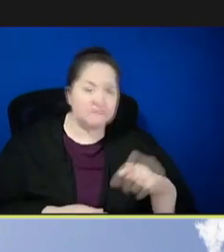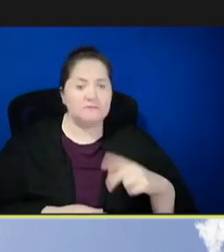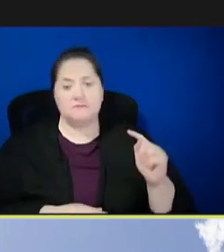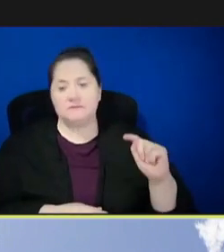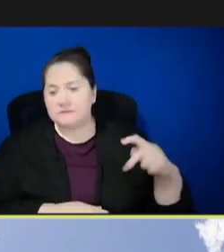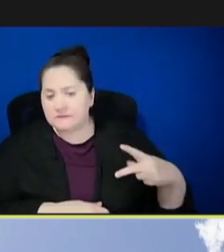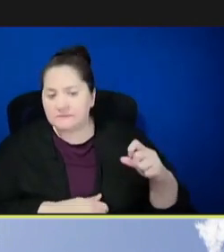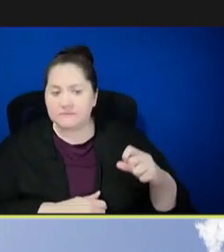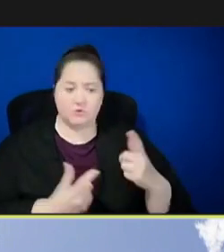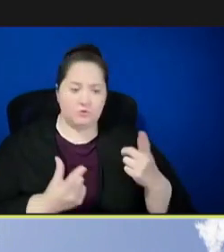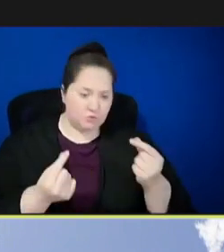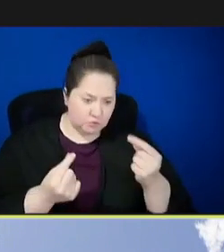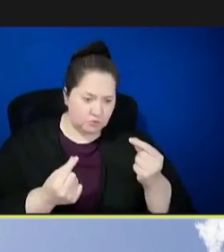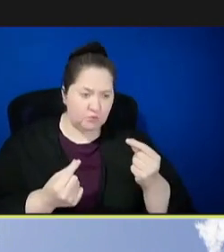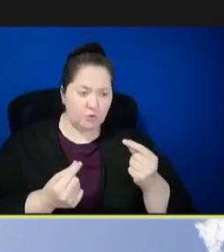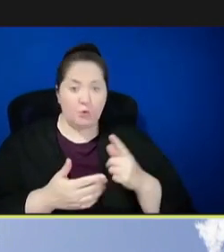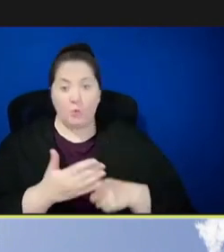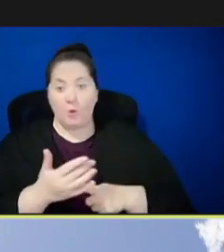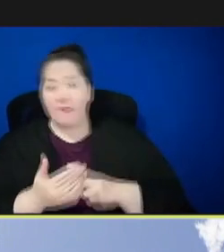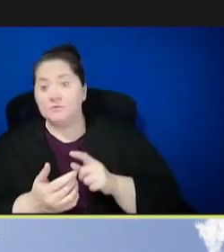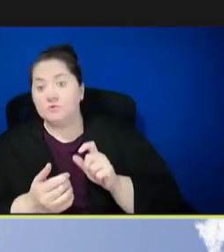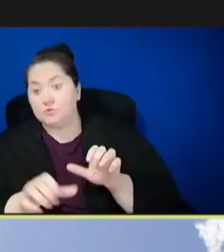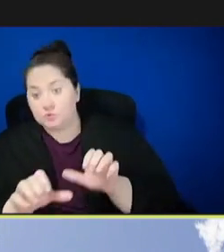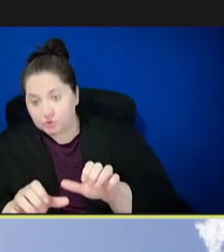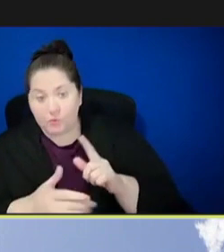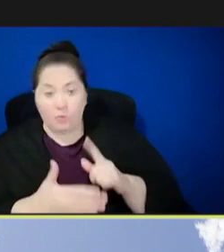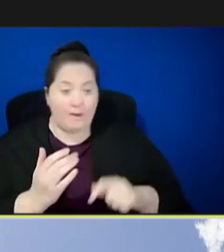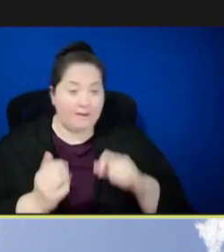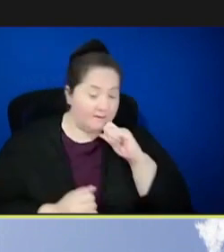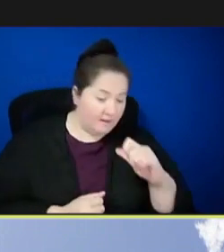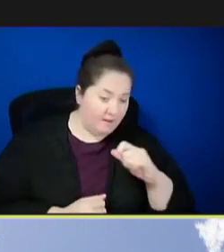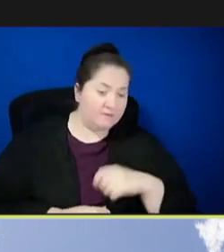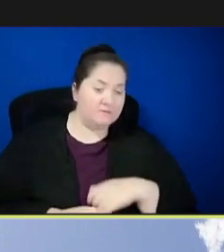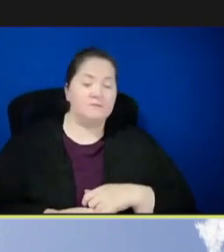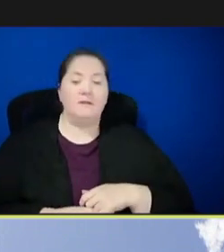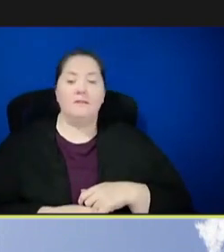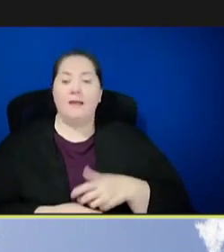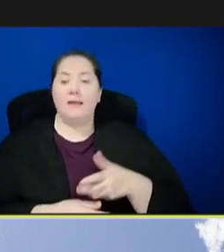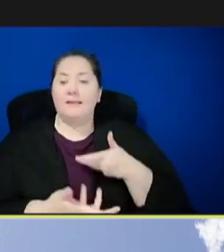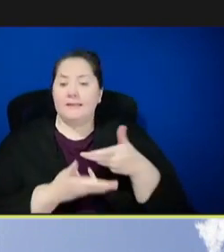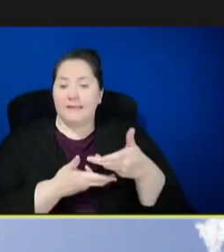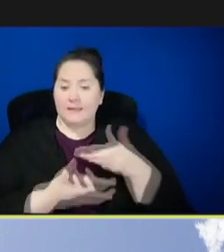to do and things not to do. And a big part of this engagement part is also how we interact